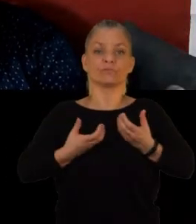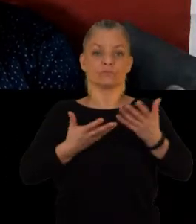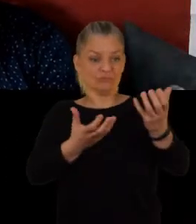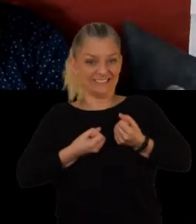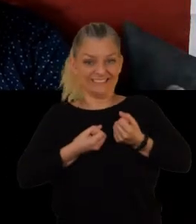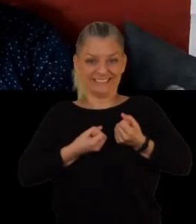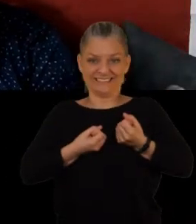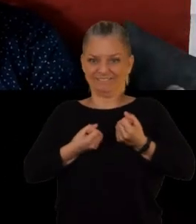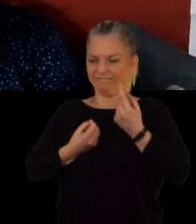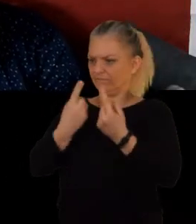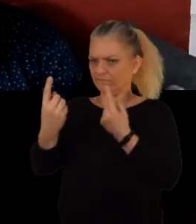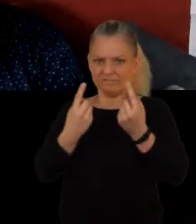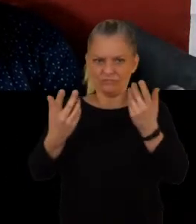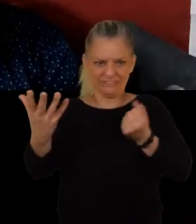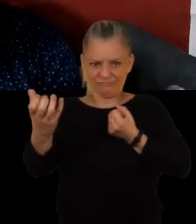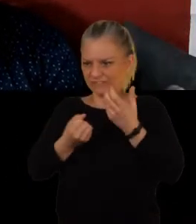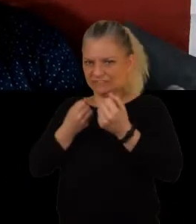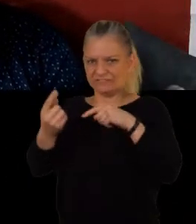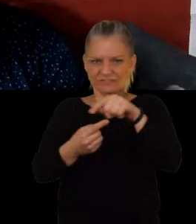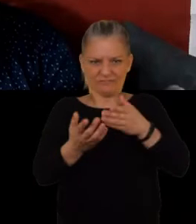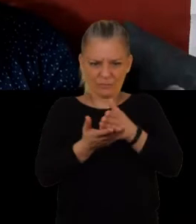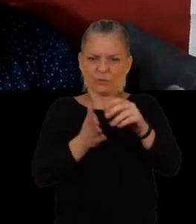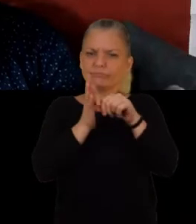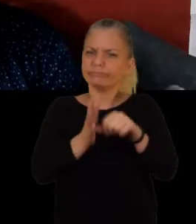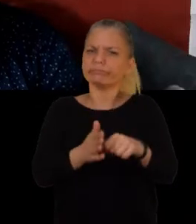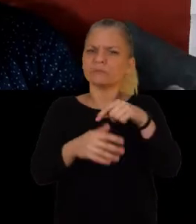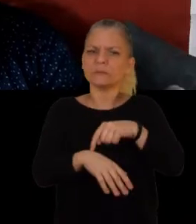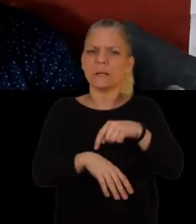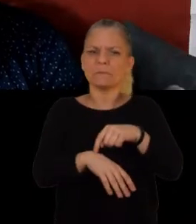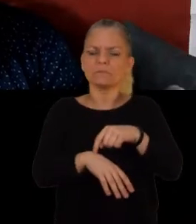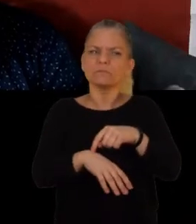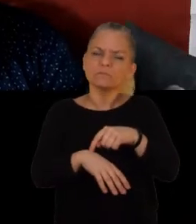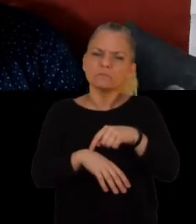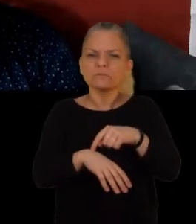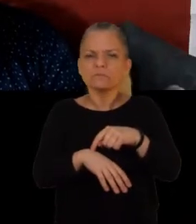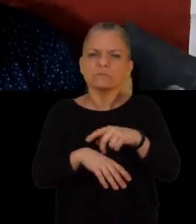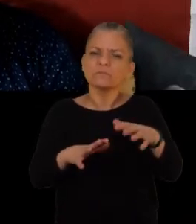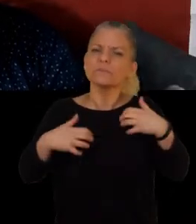offering and receiving to each other when we were going through difficult times and what's quite